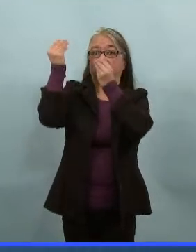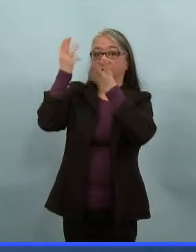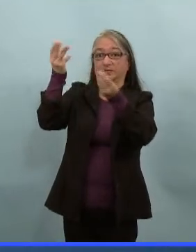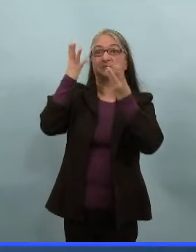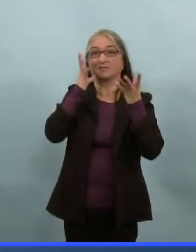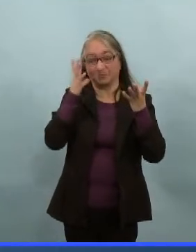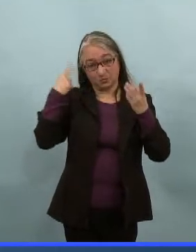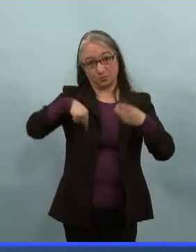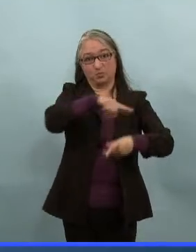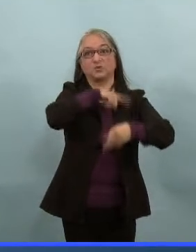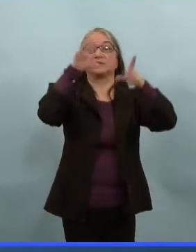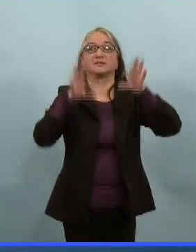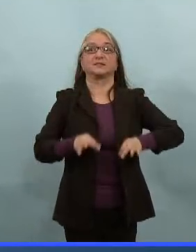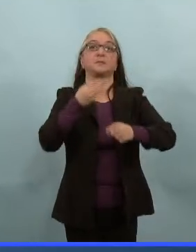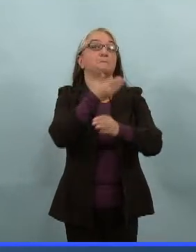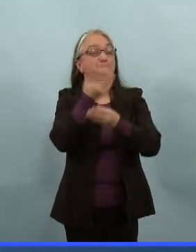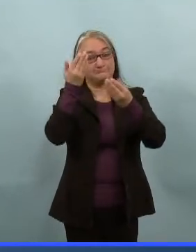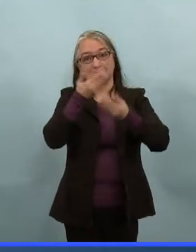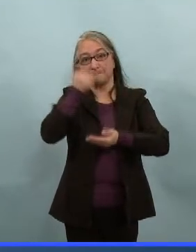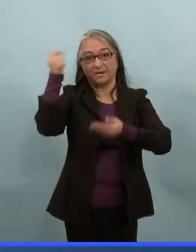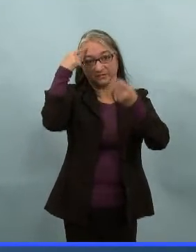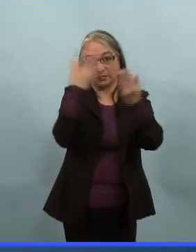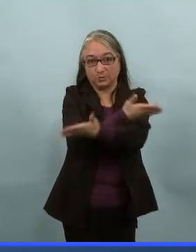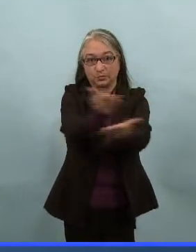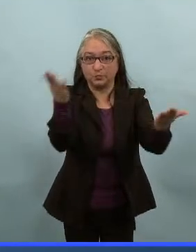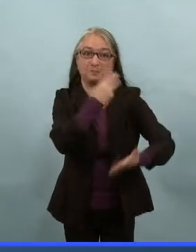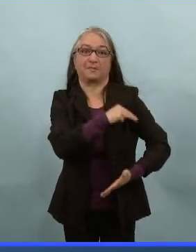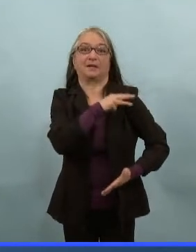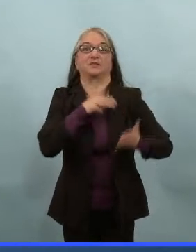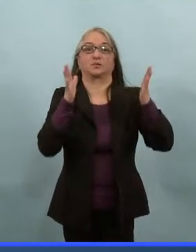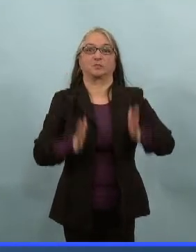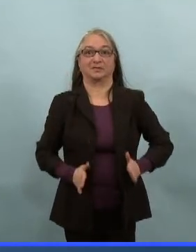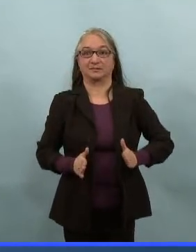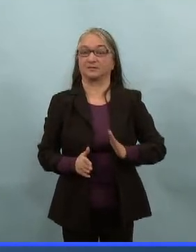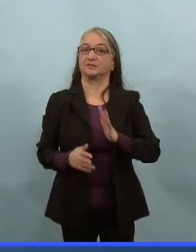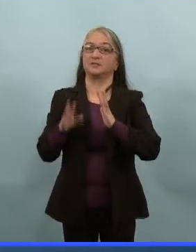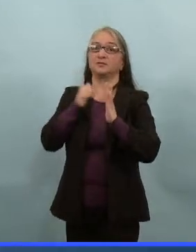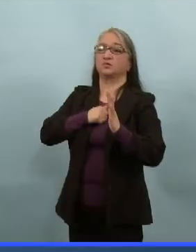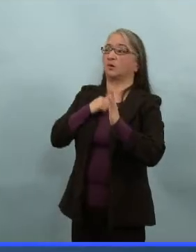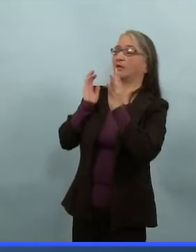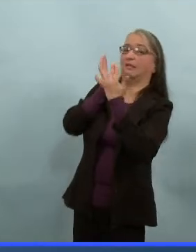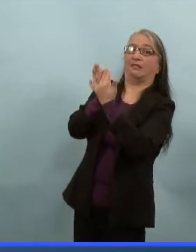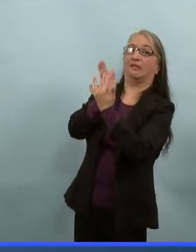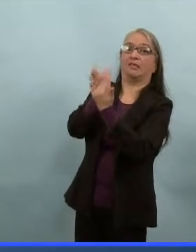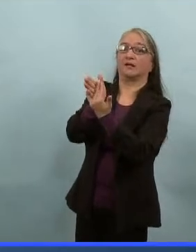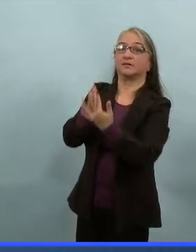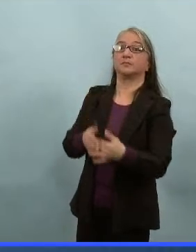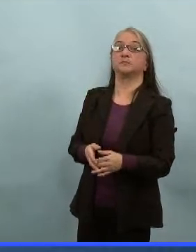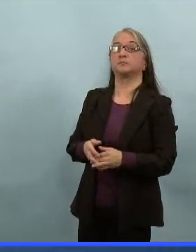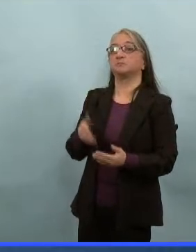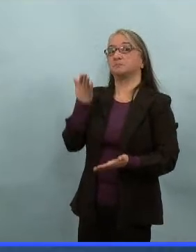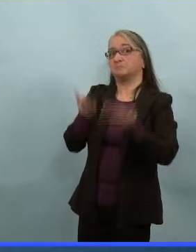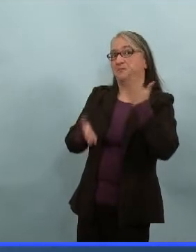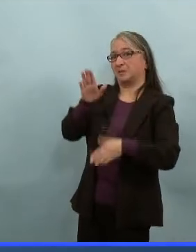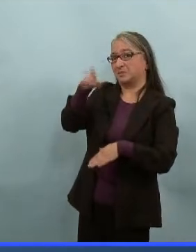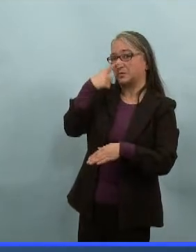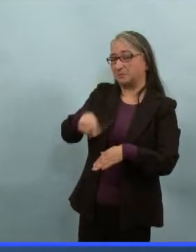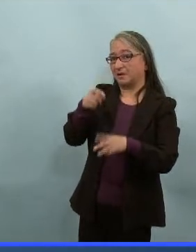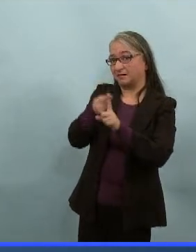dr oh sorry uh maybe just to elaborate a little bit more on cutting down your contacts uh